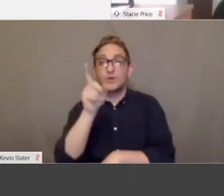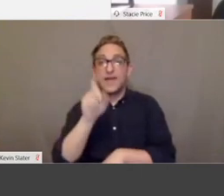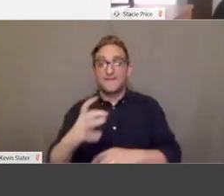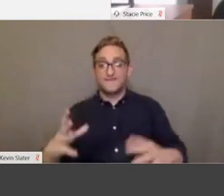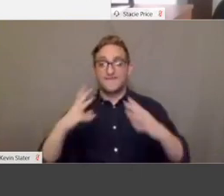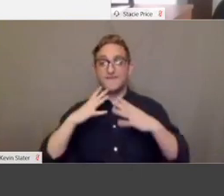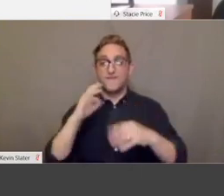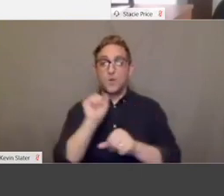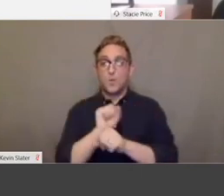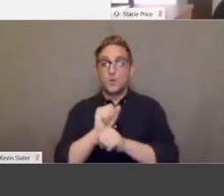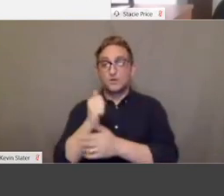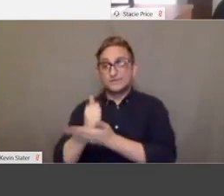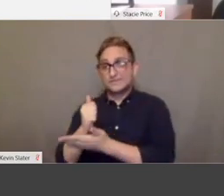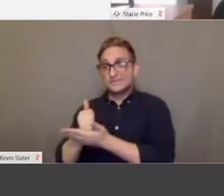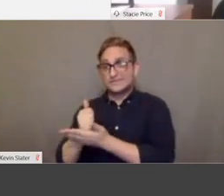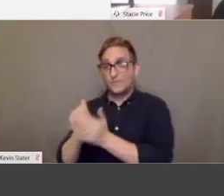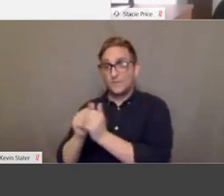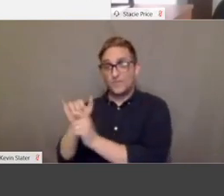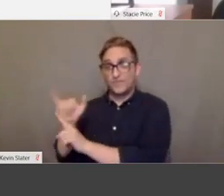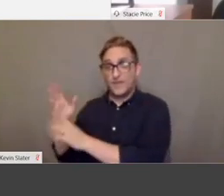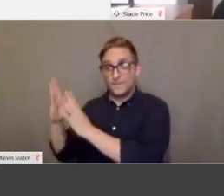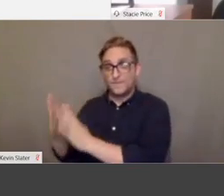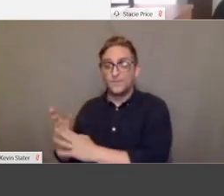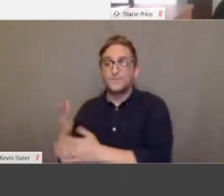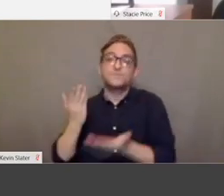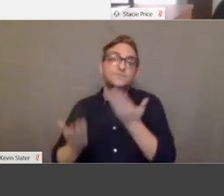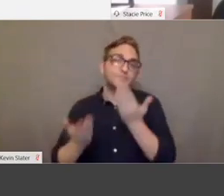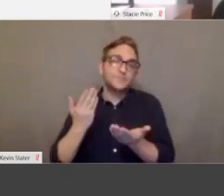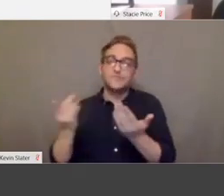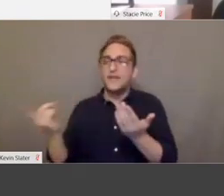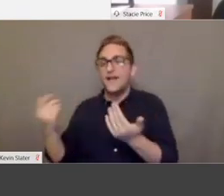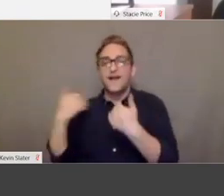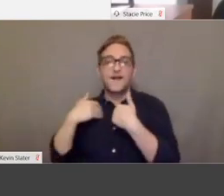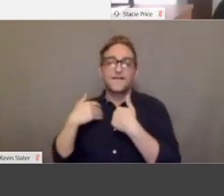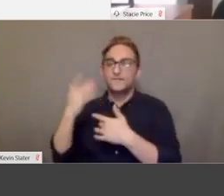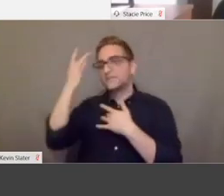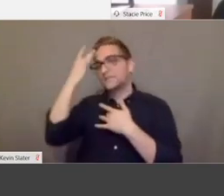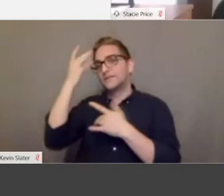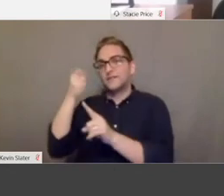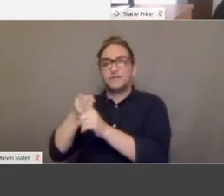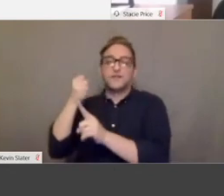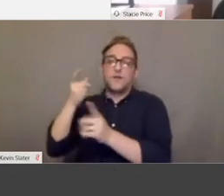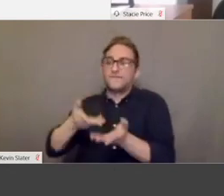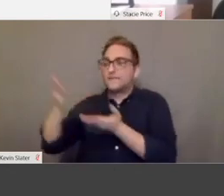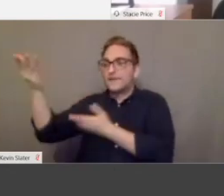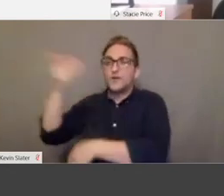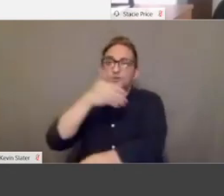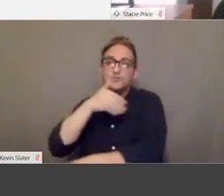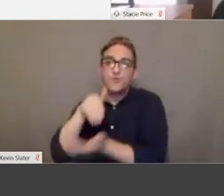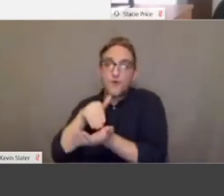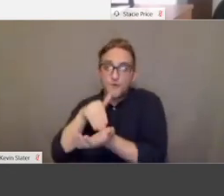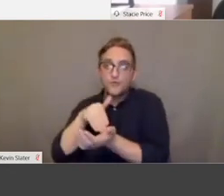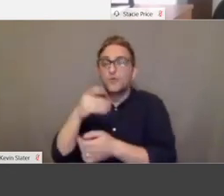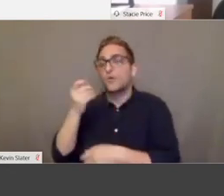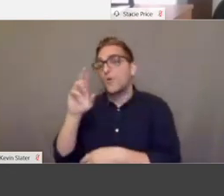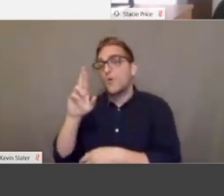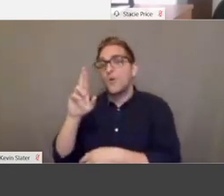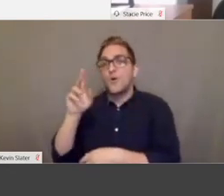to help that person, maybe they had a flare‑up, you need to take them to the doctor, need